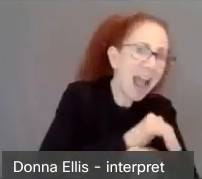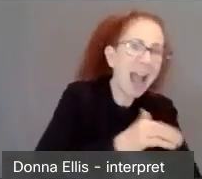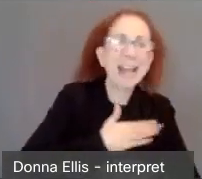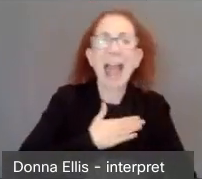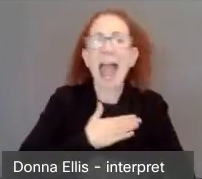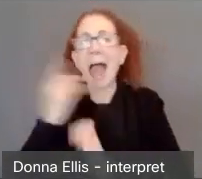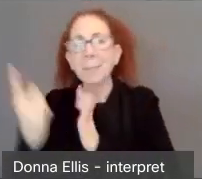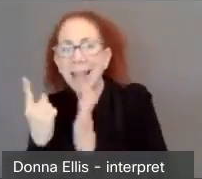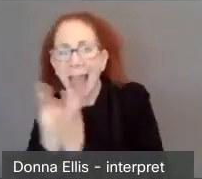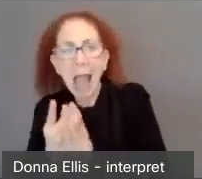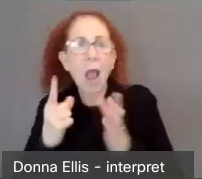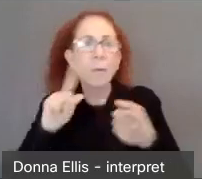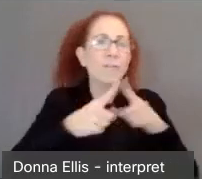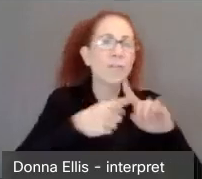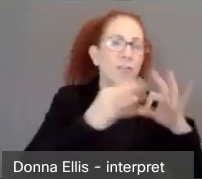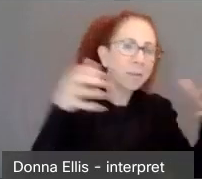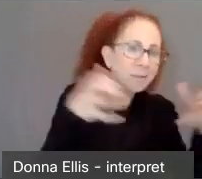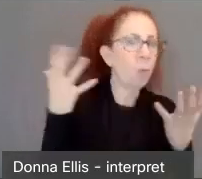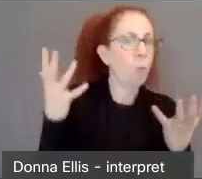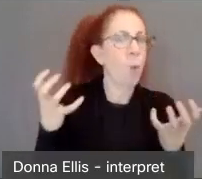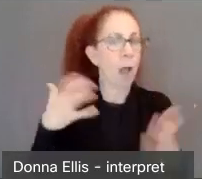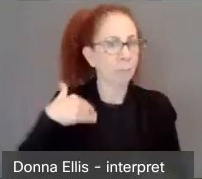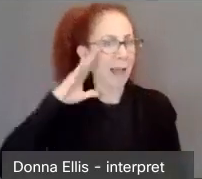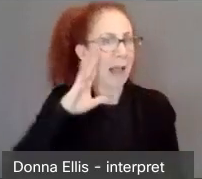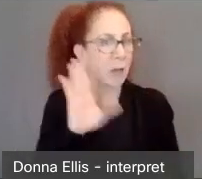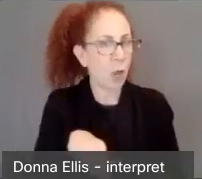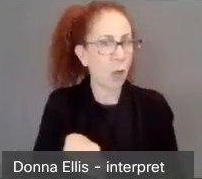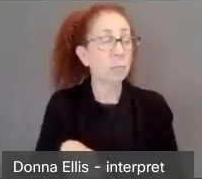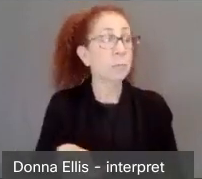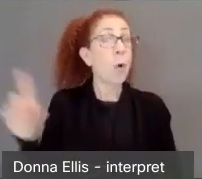So I just want to share some of the great places and events to look forward